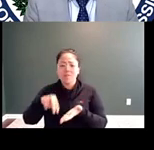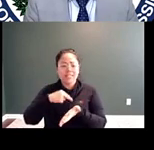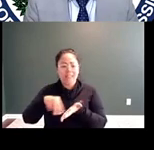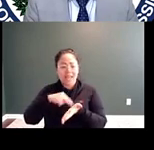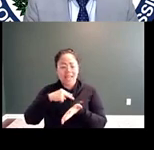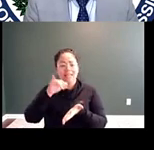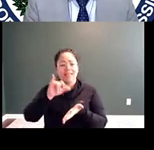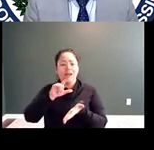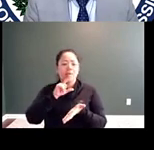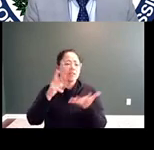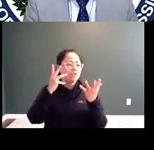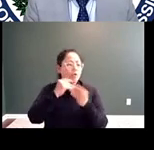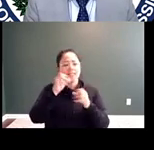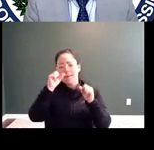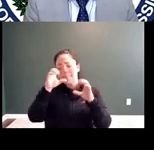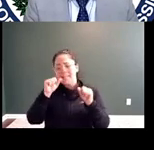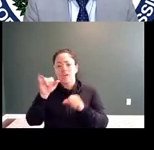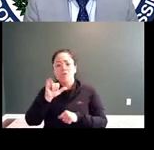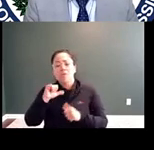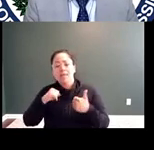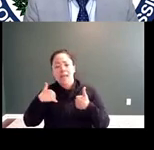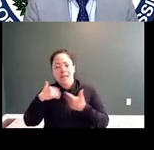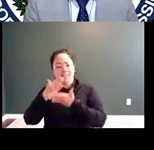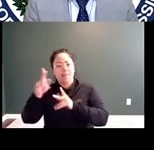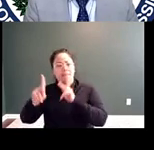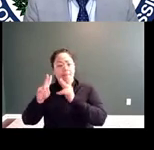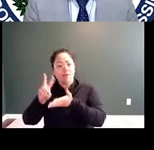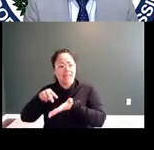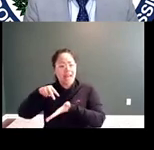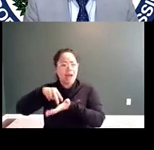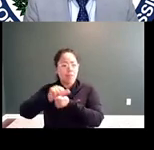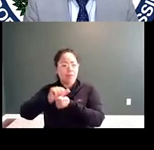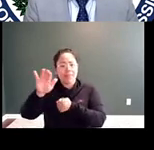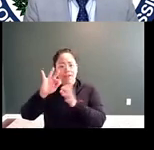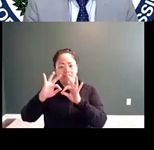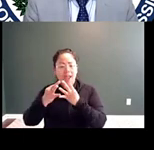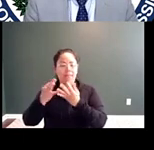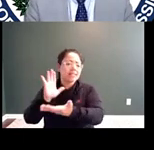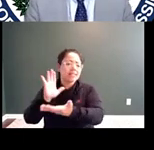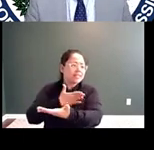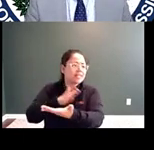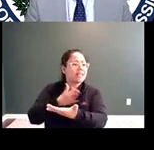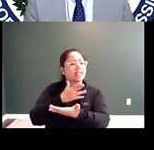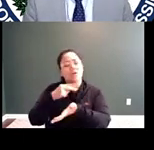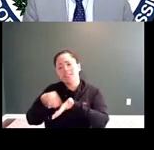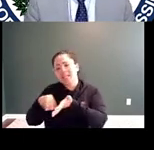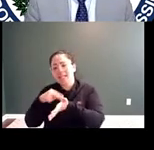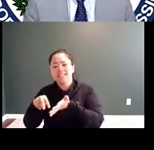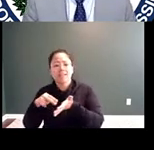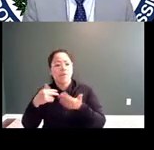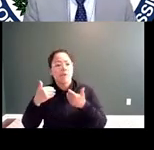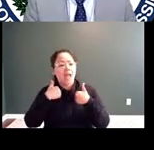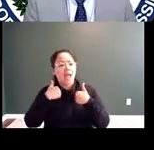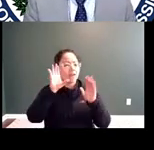that was gorgeous and amazing. We also had people get up there with their families and sing songs or do dances. We had a photo display.